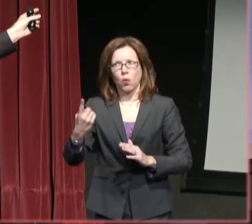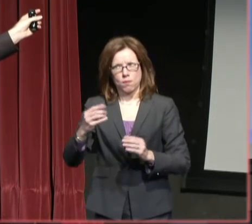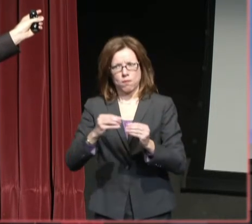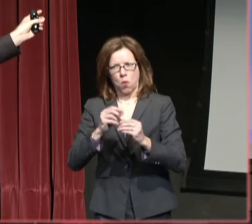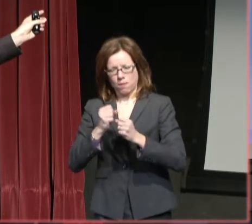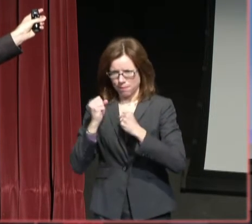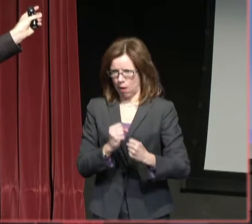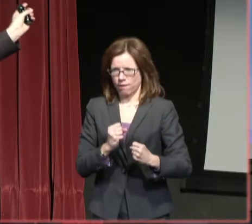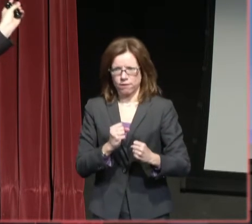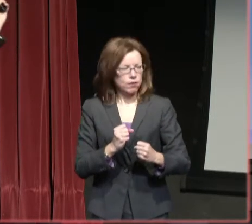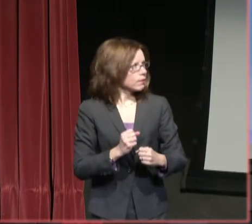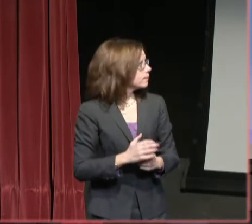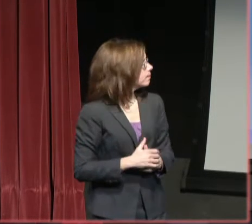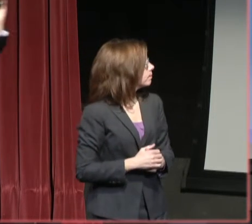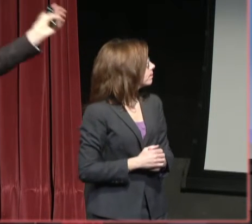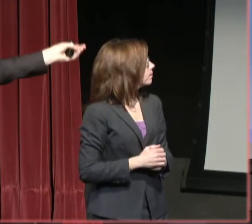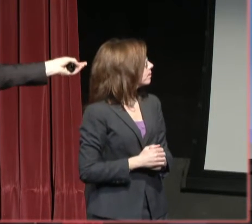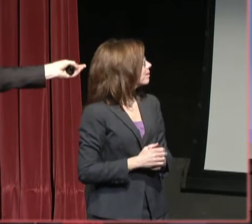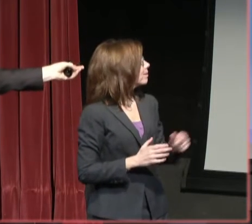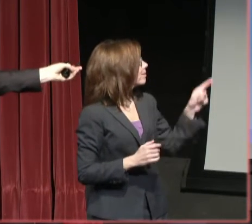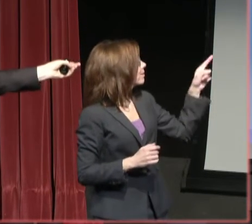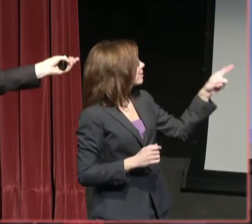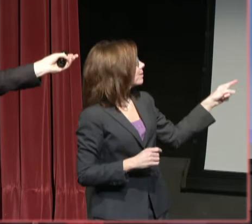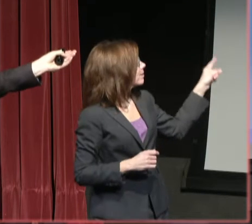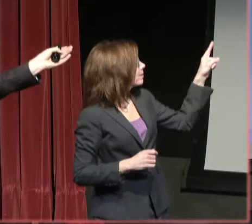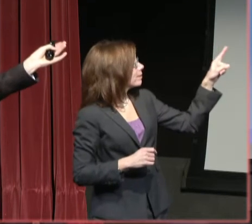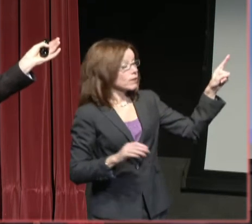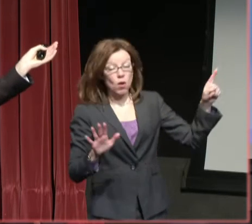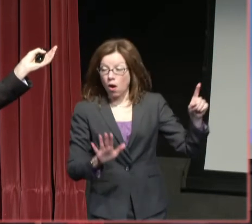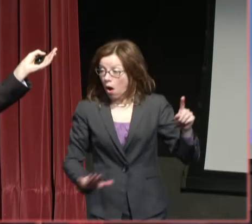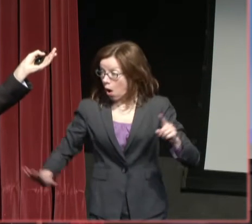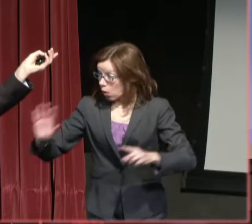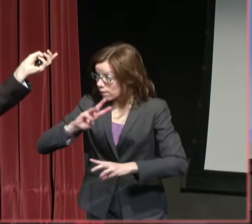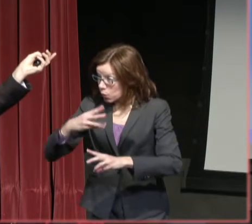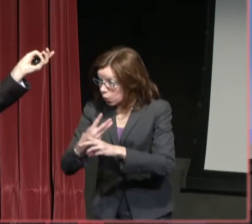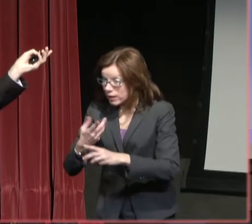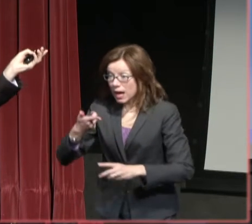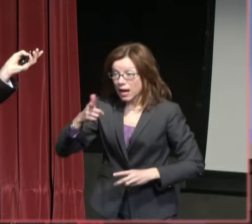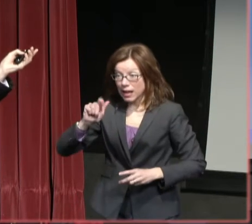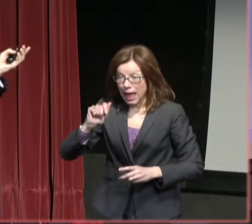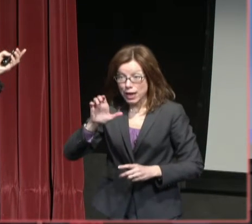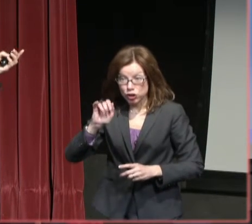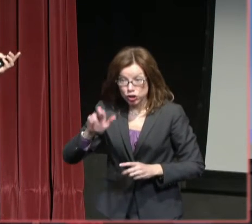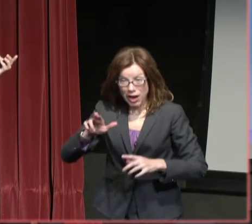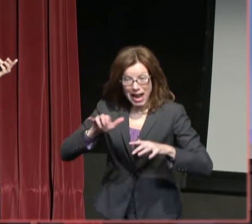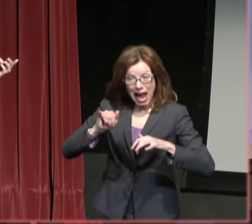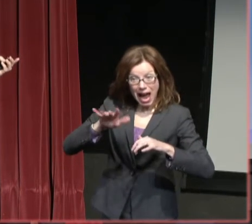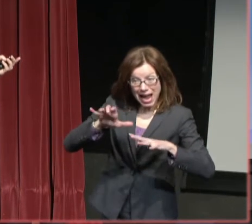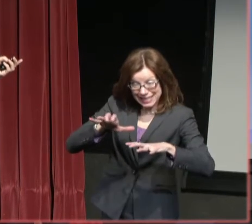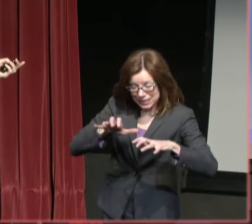This shows almost all the glaciers in the whole world whether they are growing or decreasing.